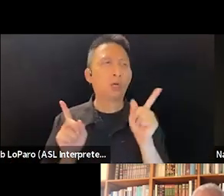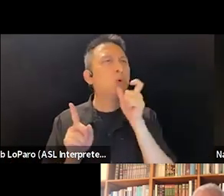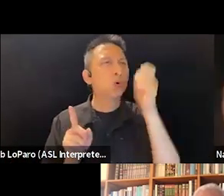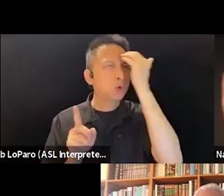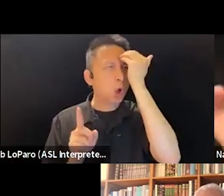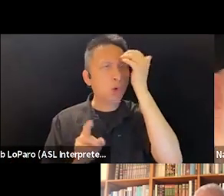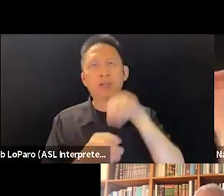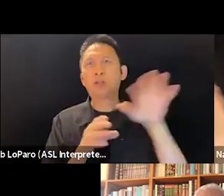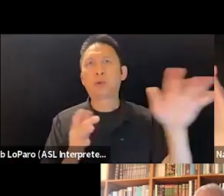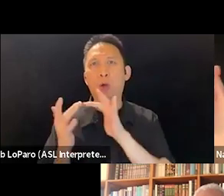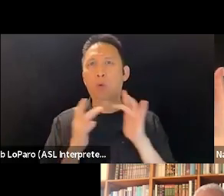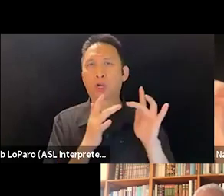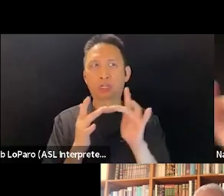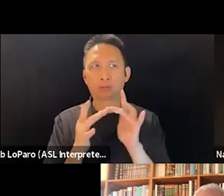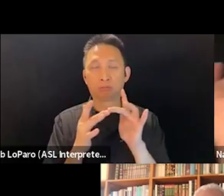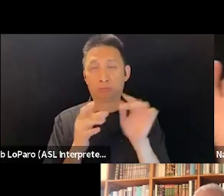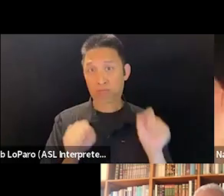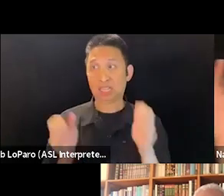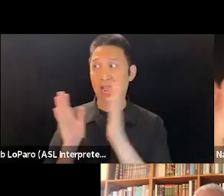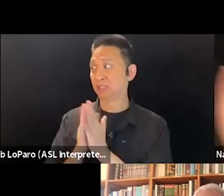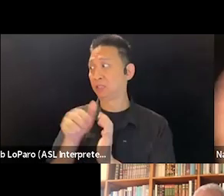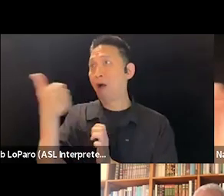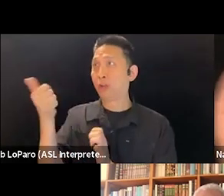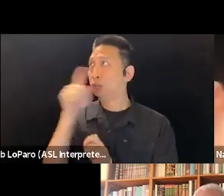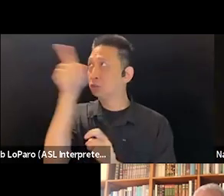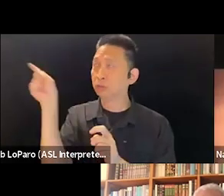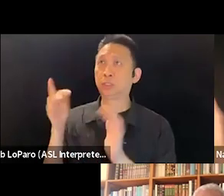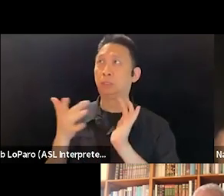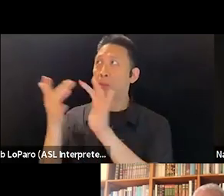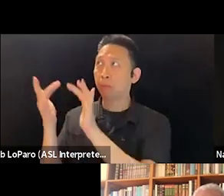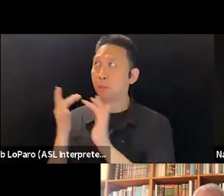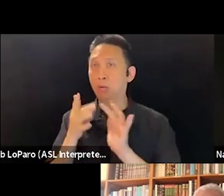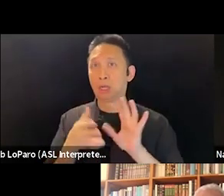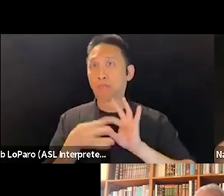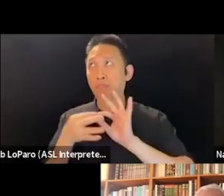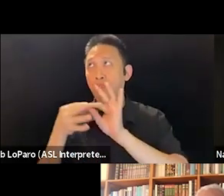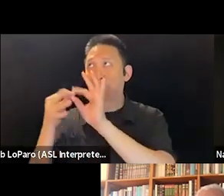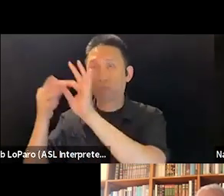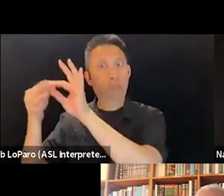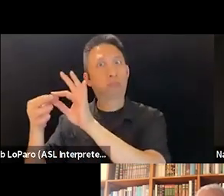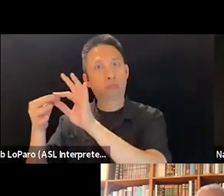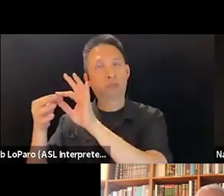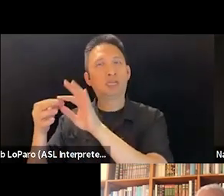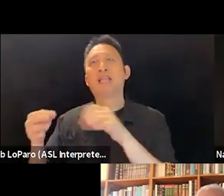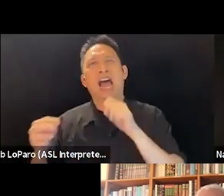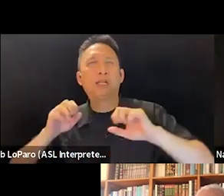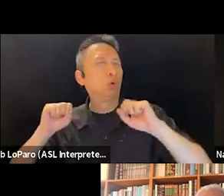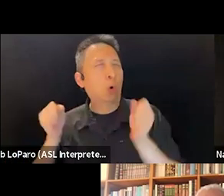Can they tap their networks for you? Can you just make one or two approaches that aren't completely cold to one or two people